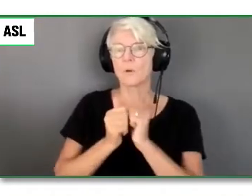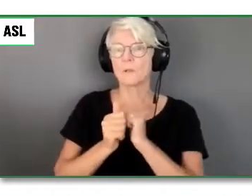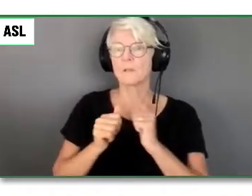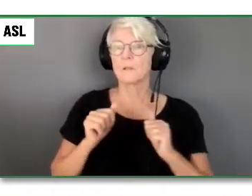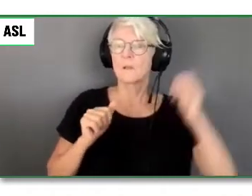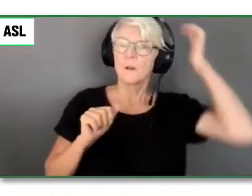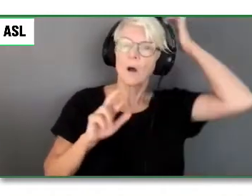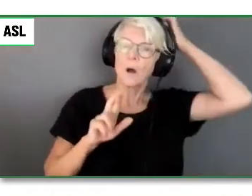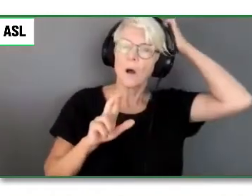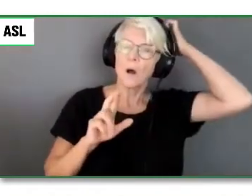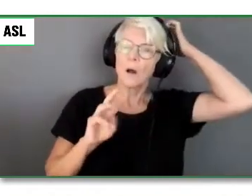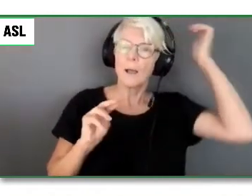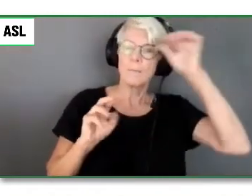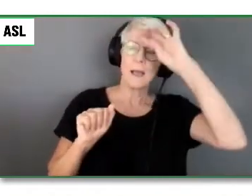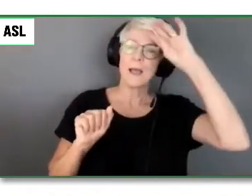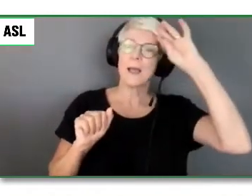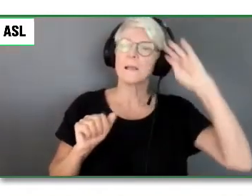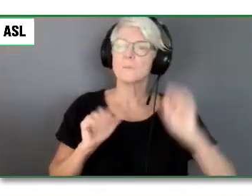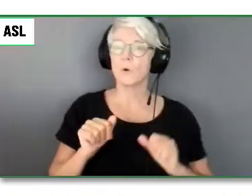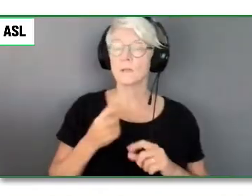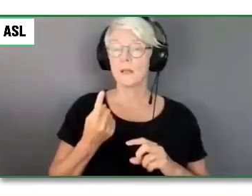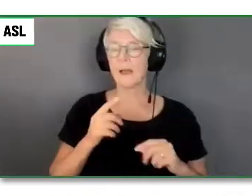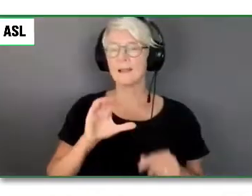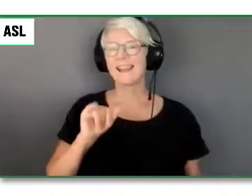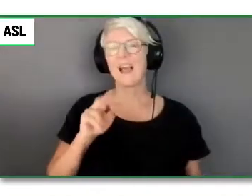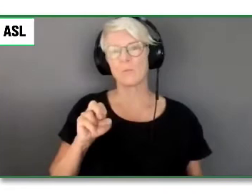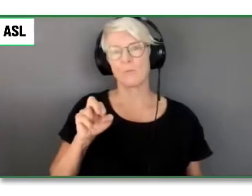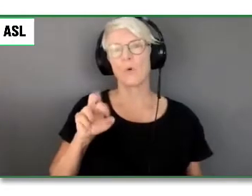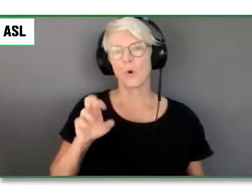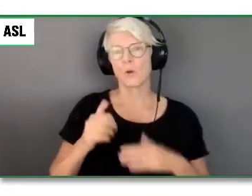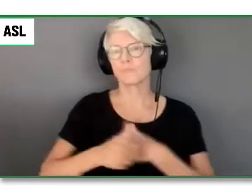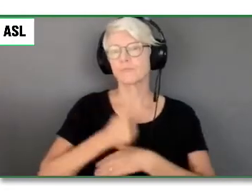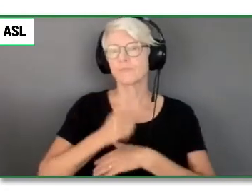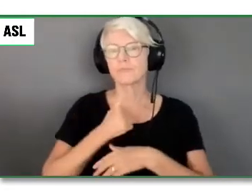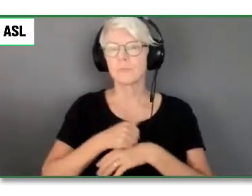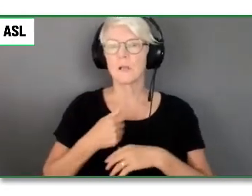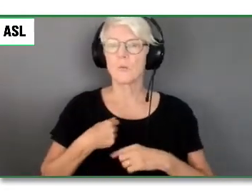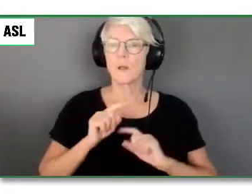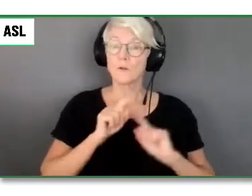center was taken at Brown's Sunshine Village Ski Resort. It was my first day